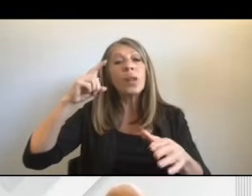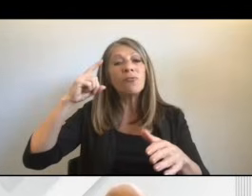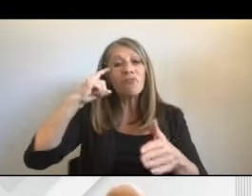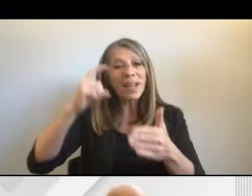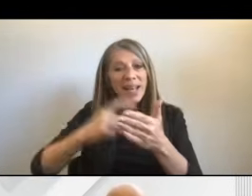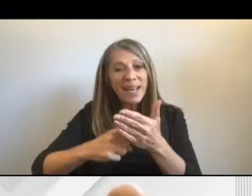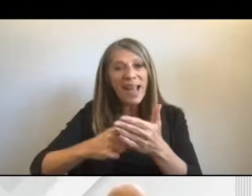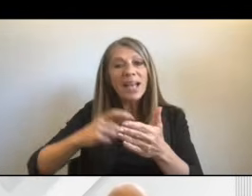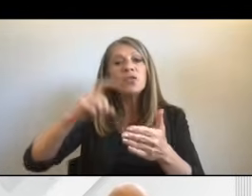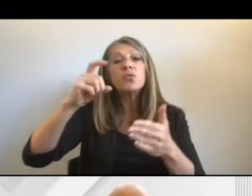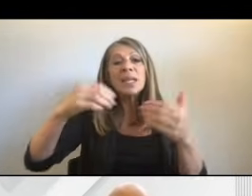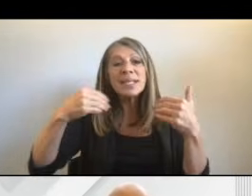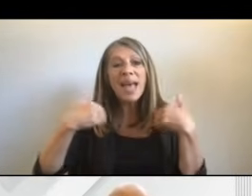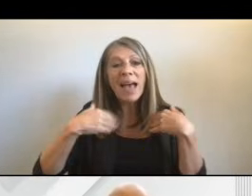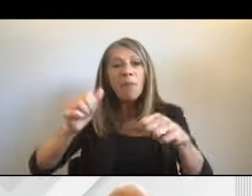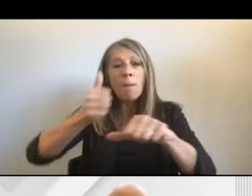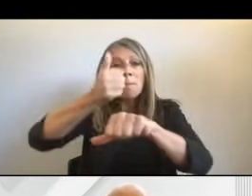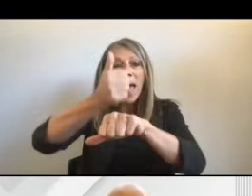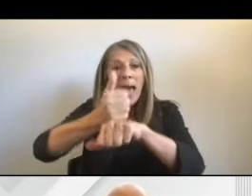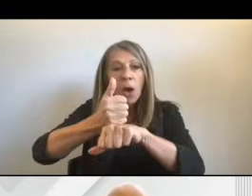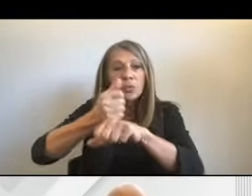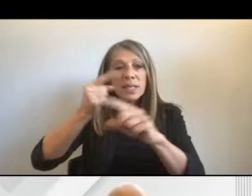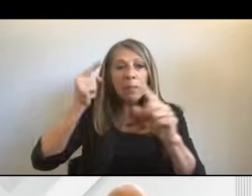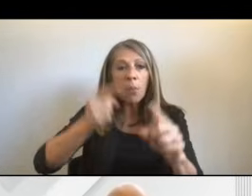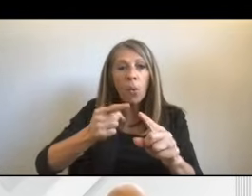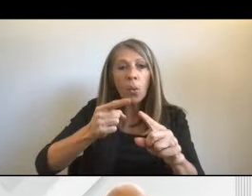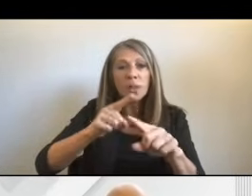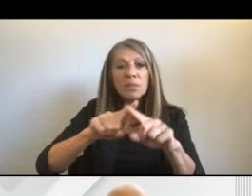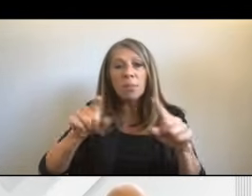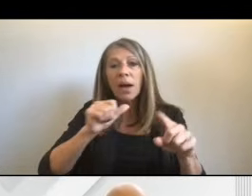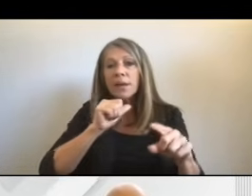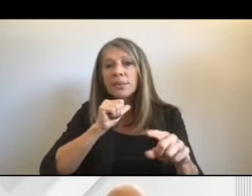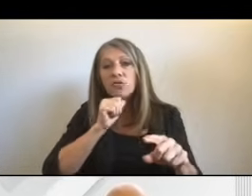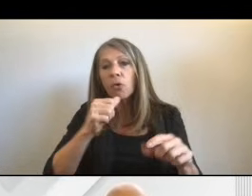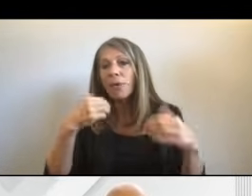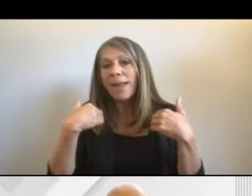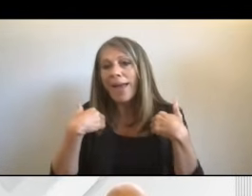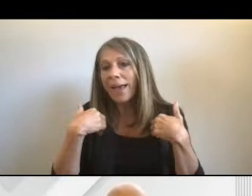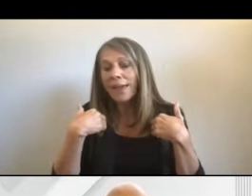mounting points, but they don't need to have so many mounting points that essentially the